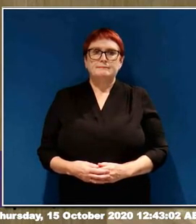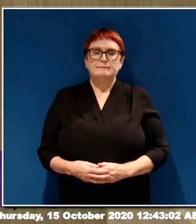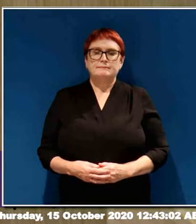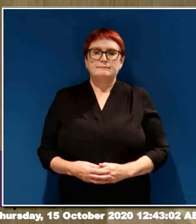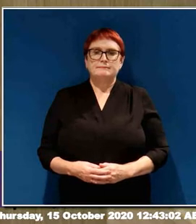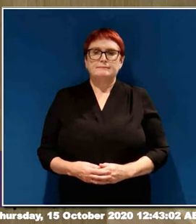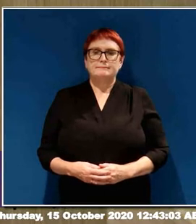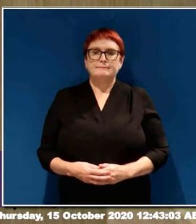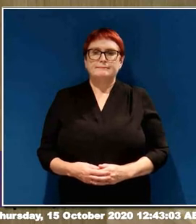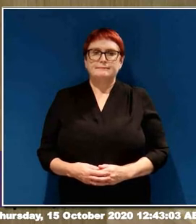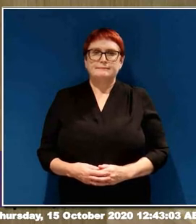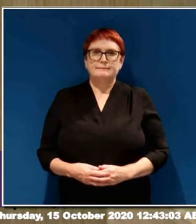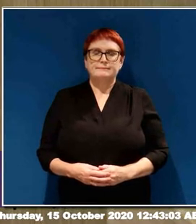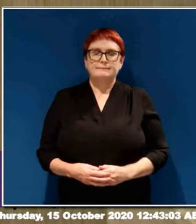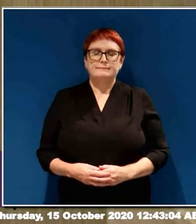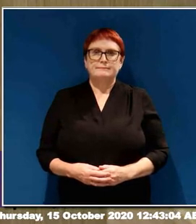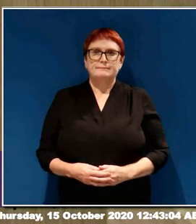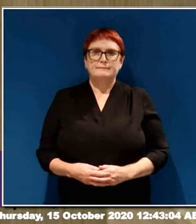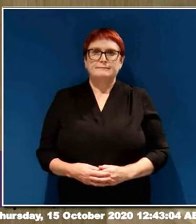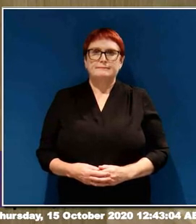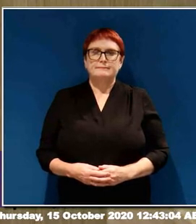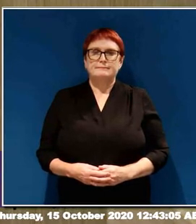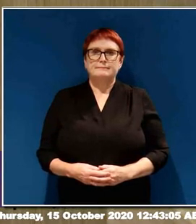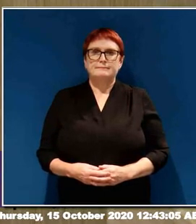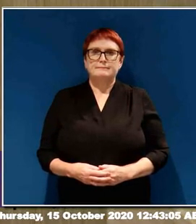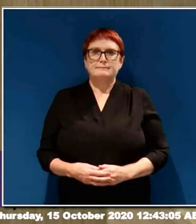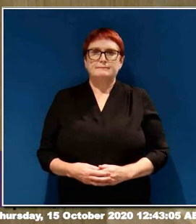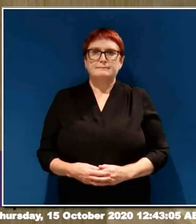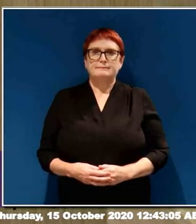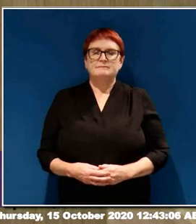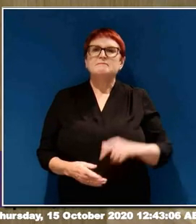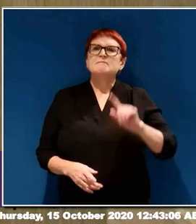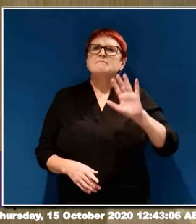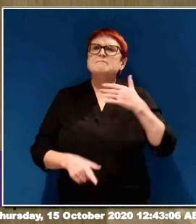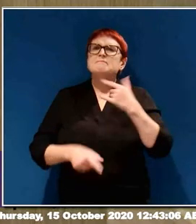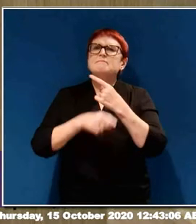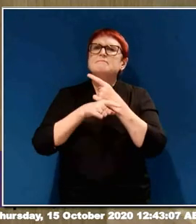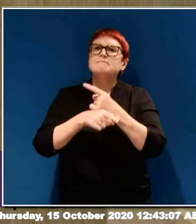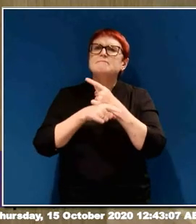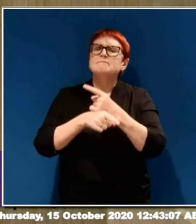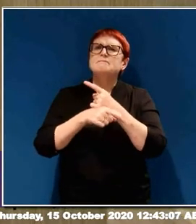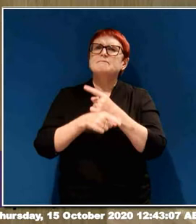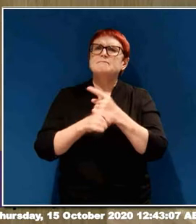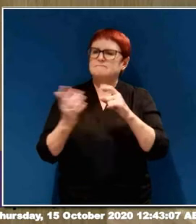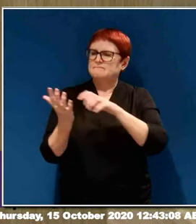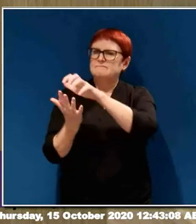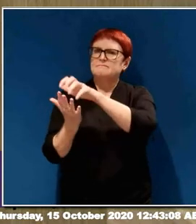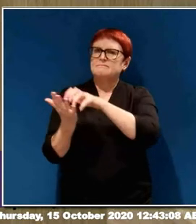And you've spoken in your statement of Principals being typically responsible